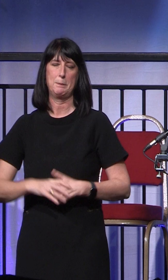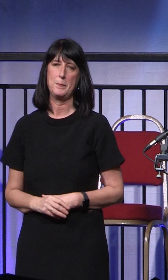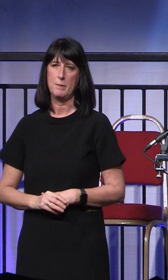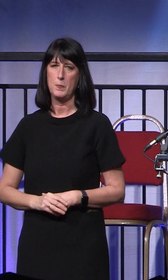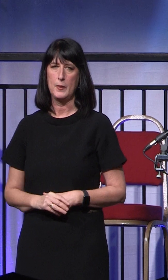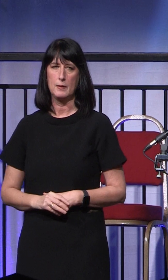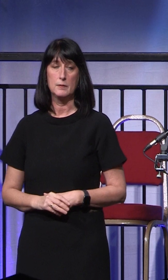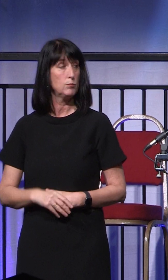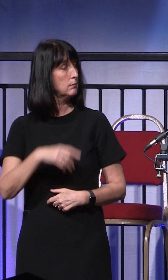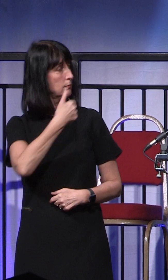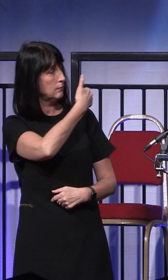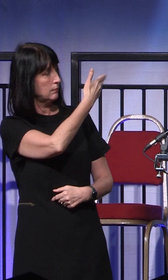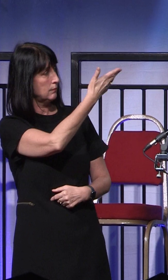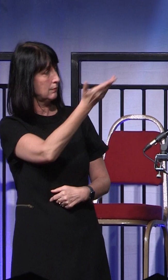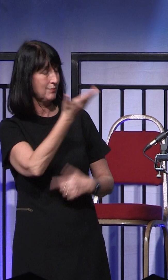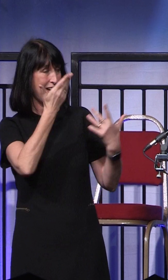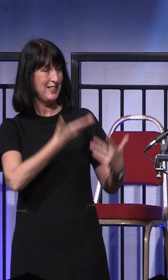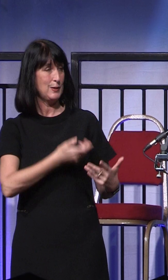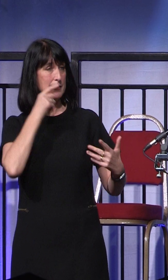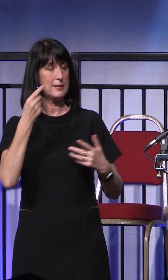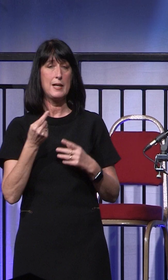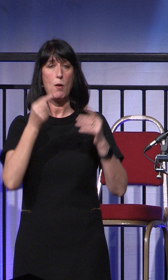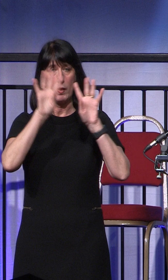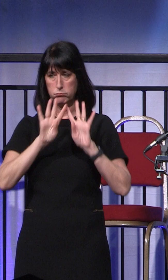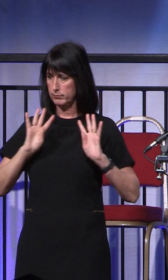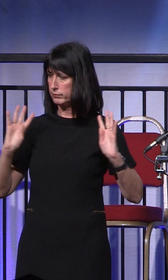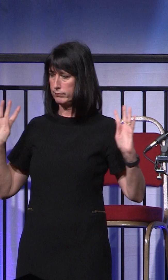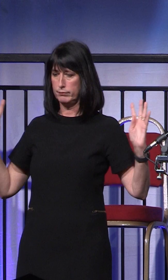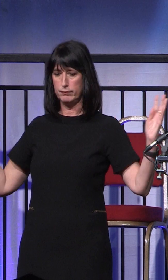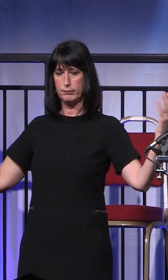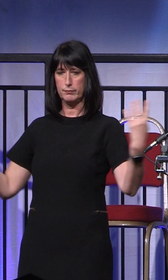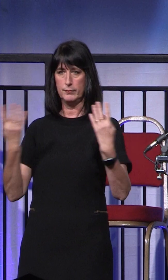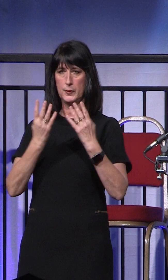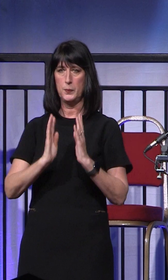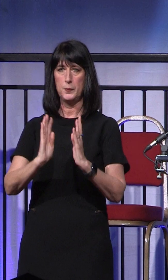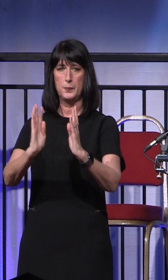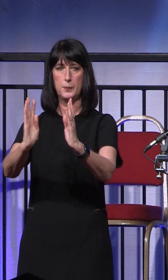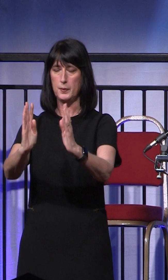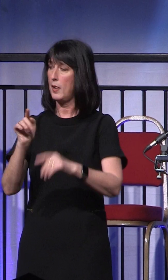platform party will now leave the stage and graduates you will shortly be